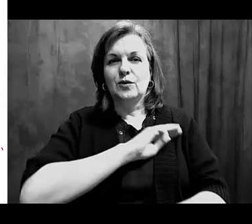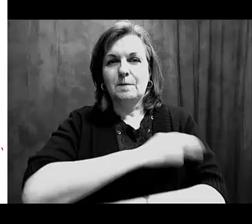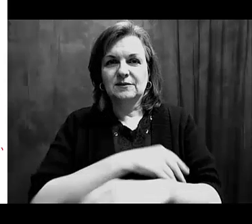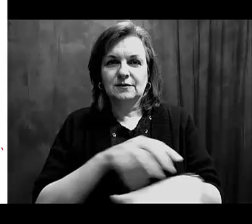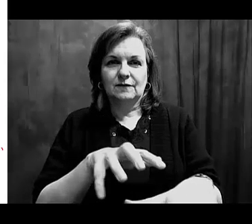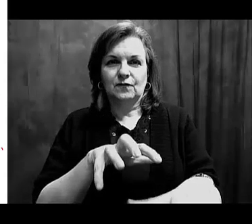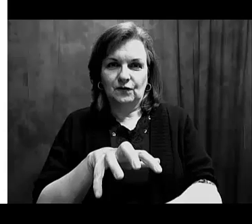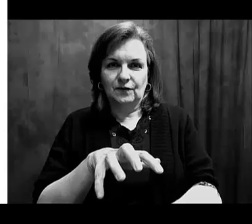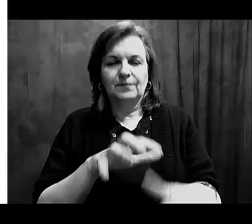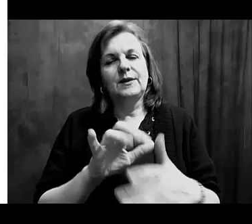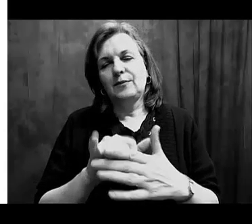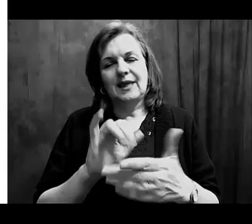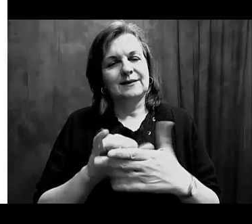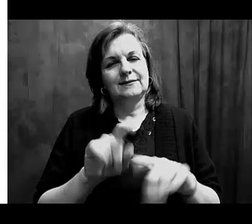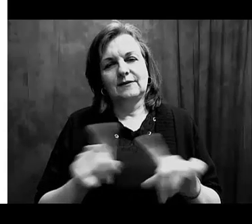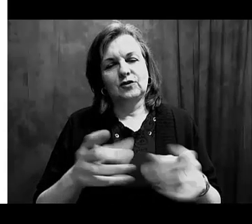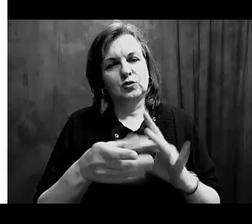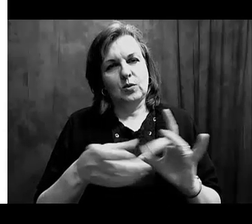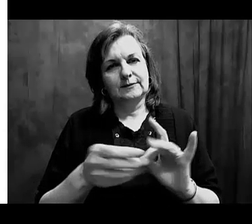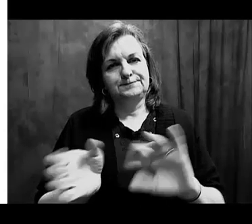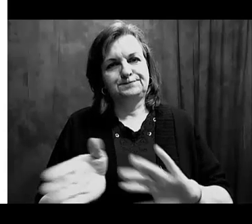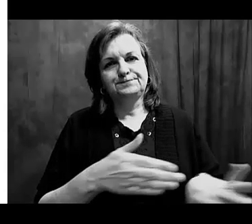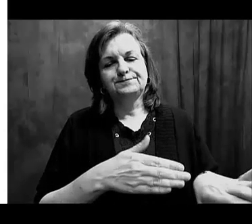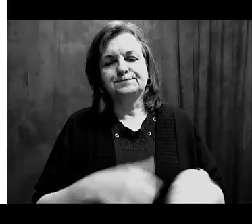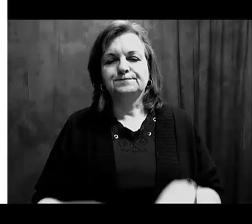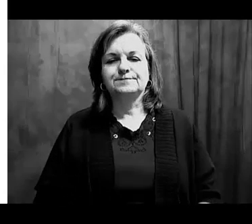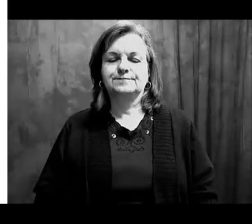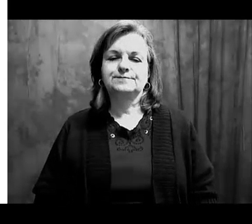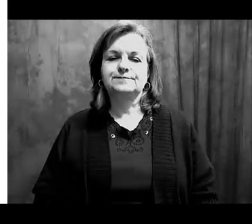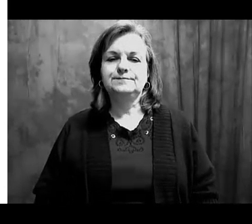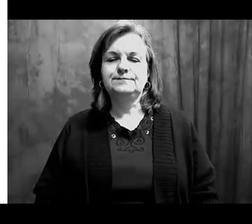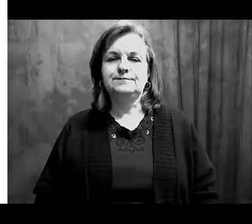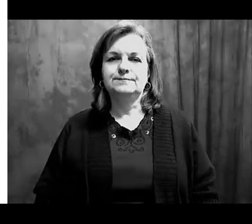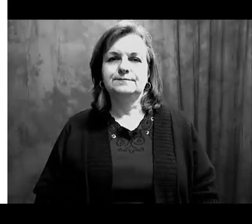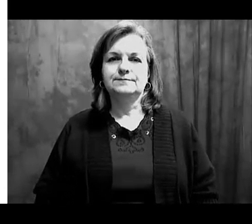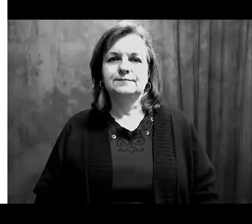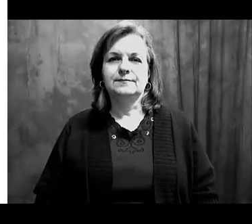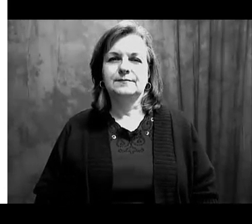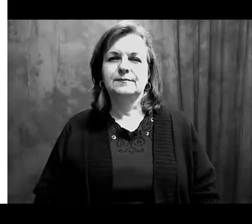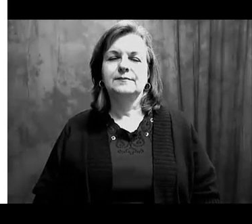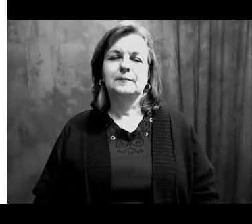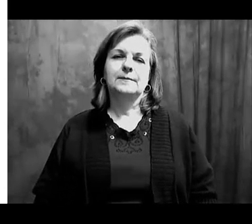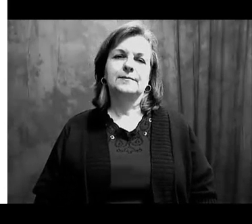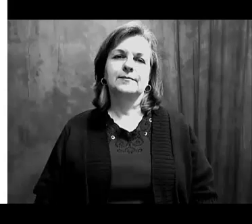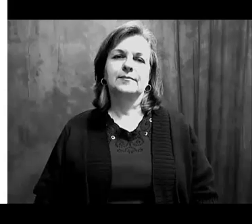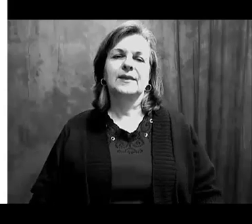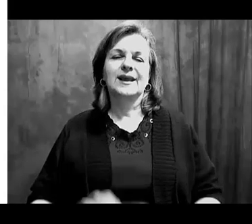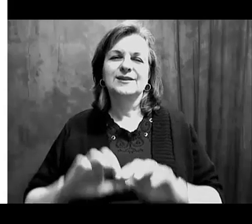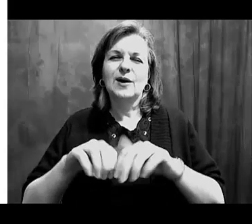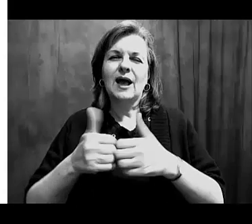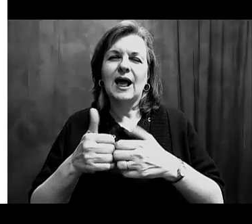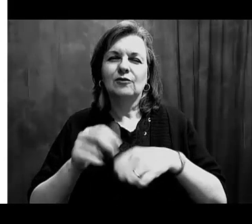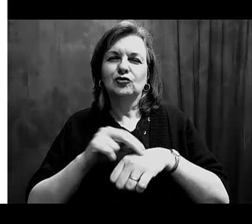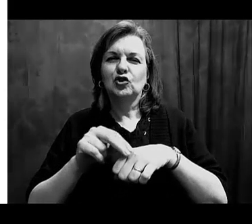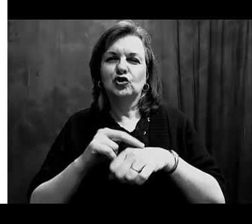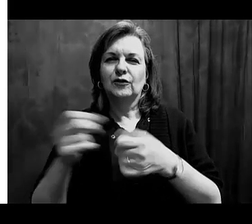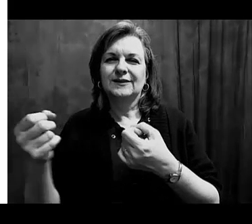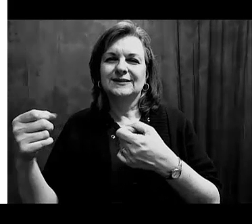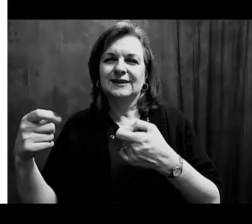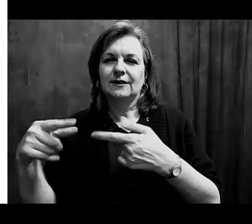This actual propagation of nervous signal and information happens